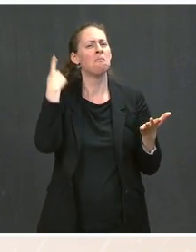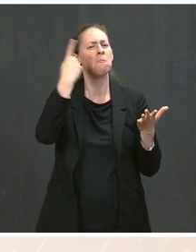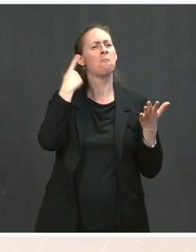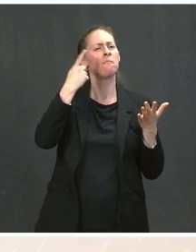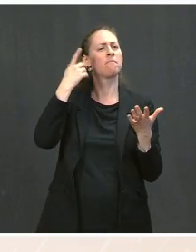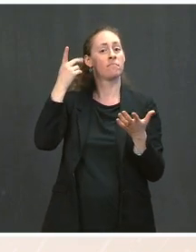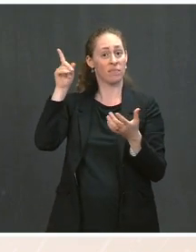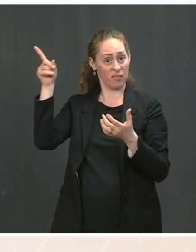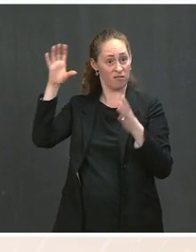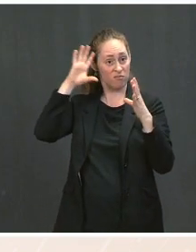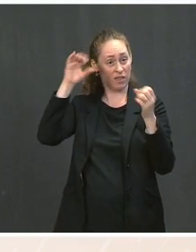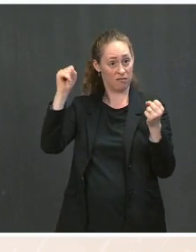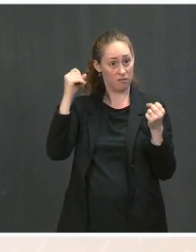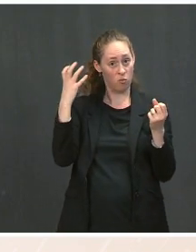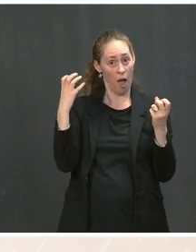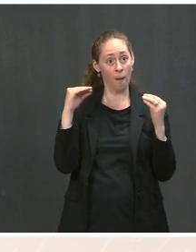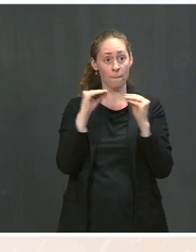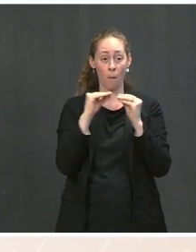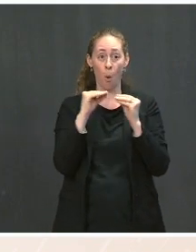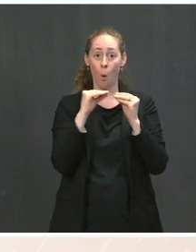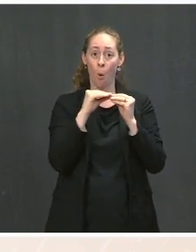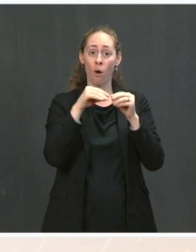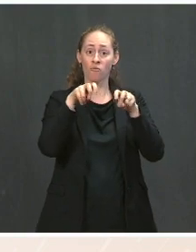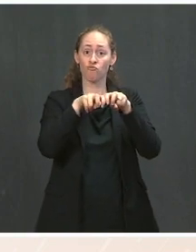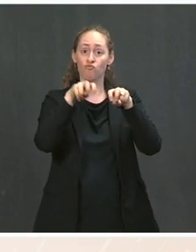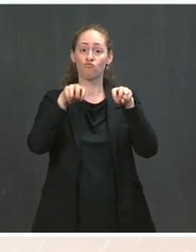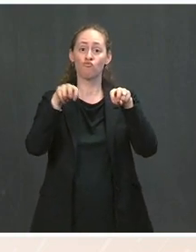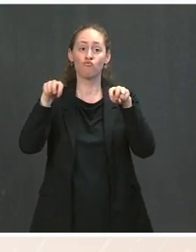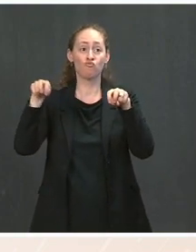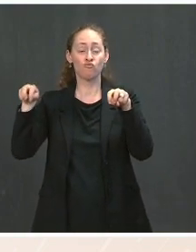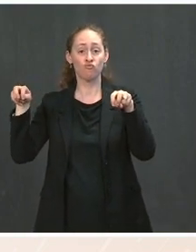on the Supreme Court. Right? So is that fair — Ms. Psaki: I think that is getting a little bit ahead of the process.